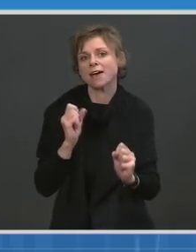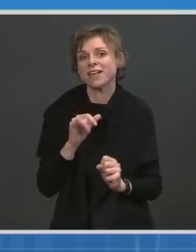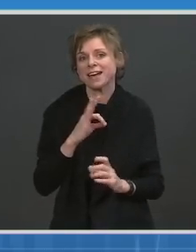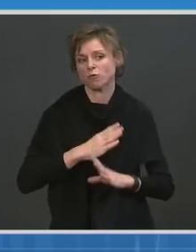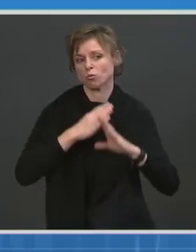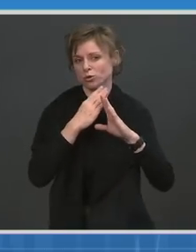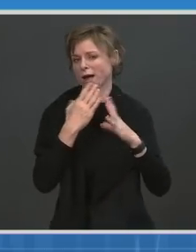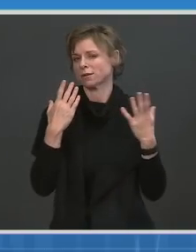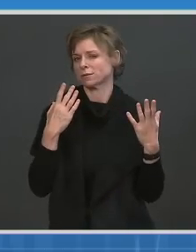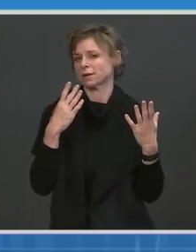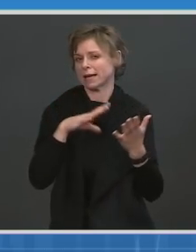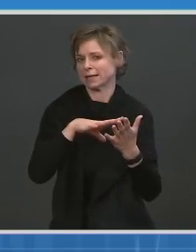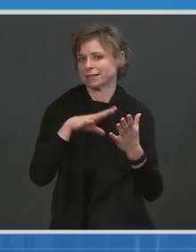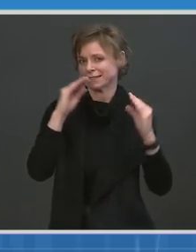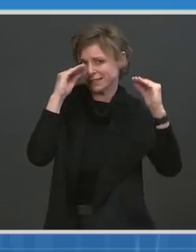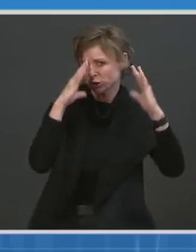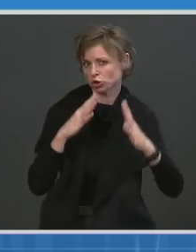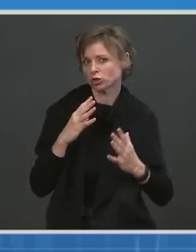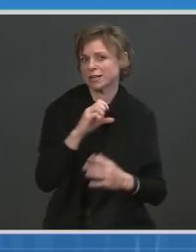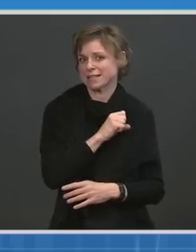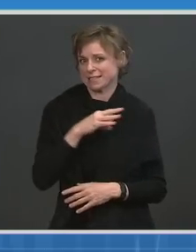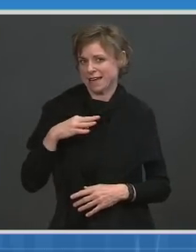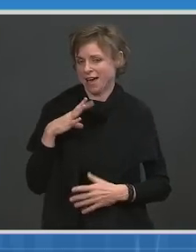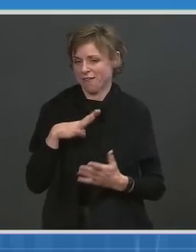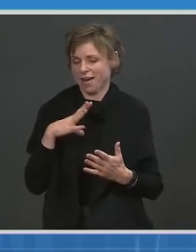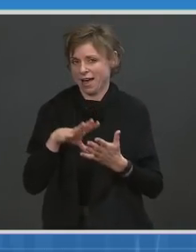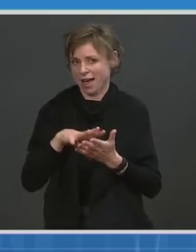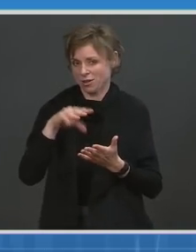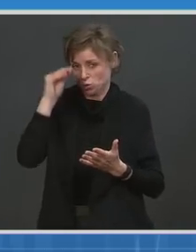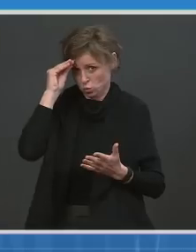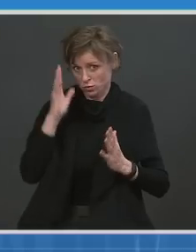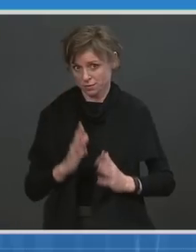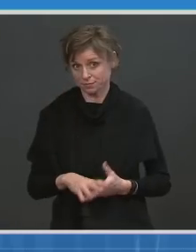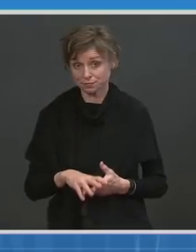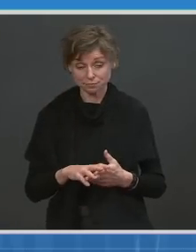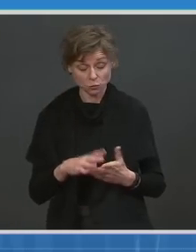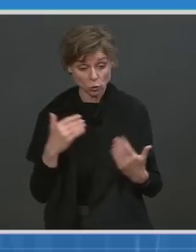We've seen data demonstrating that this is safe, even in areas of high community spread.